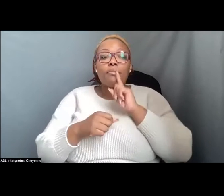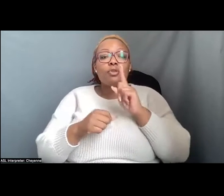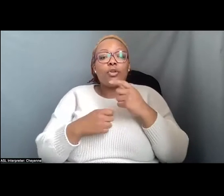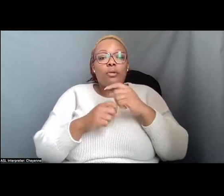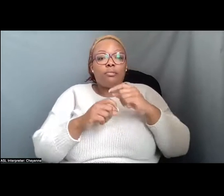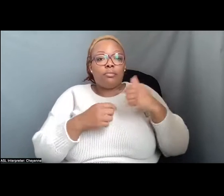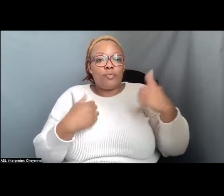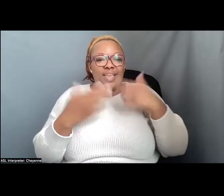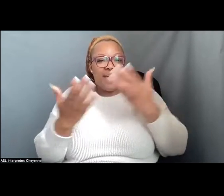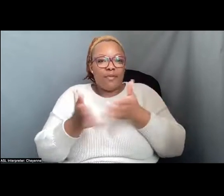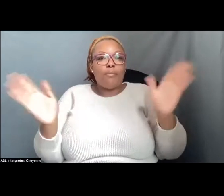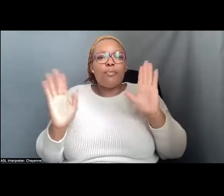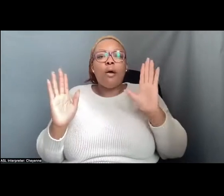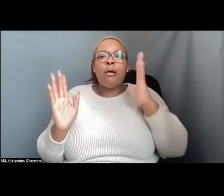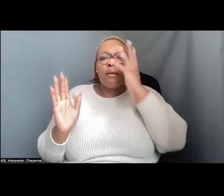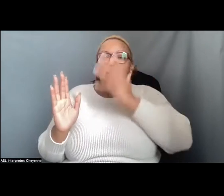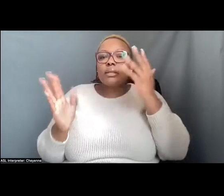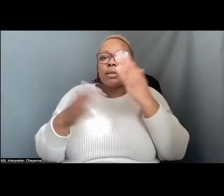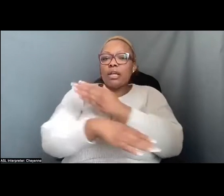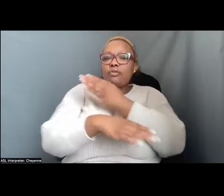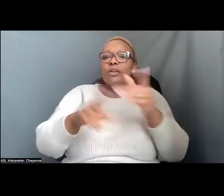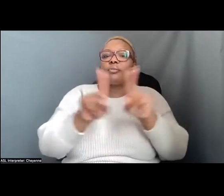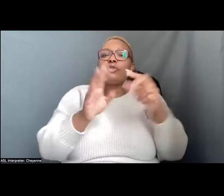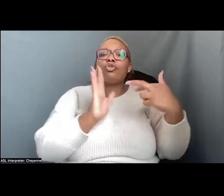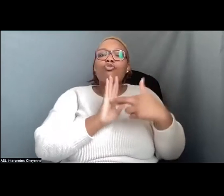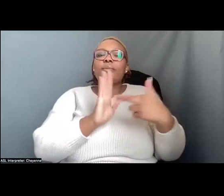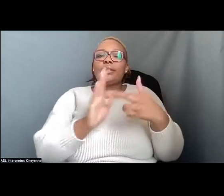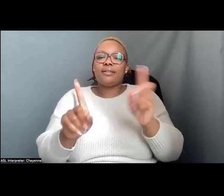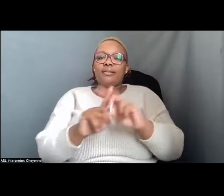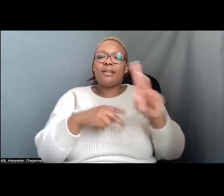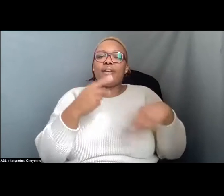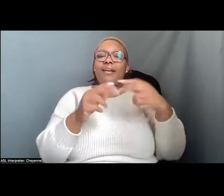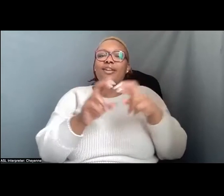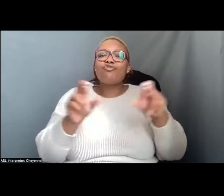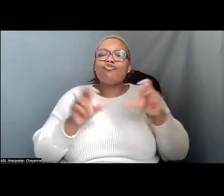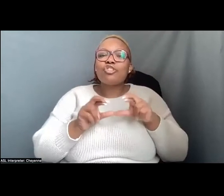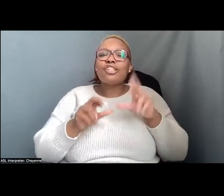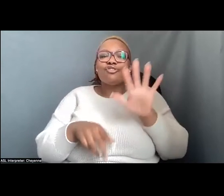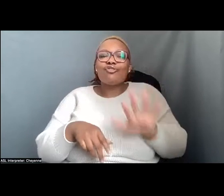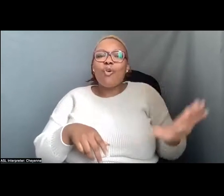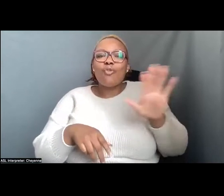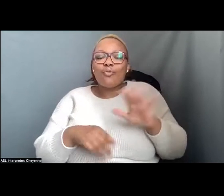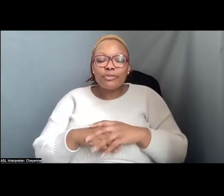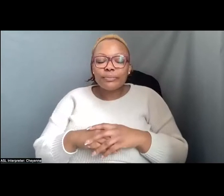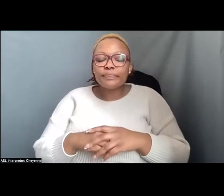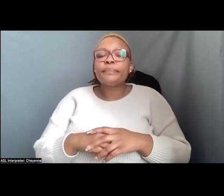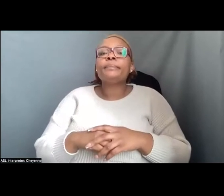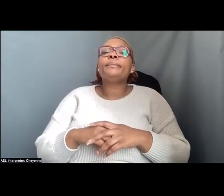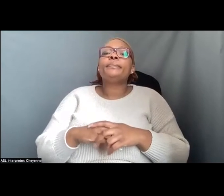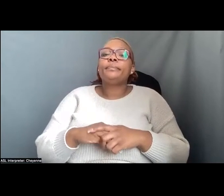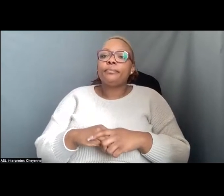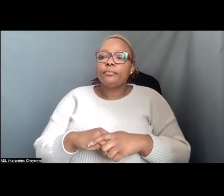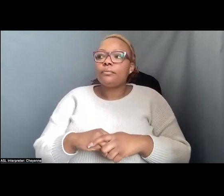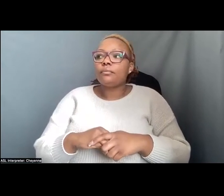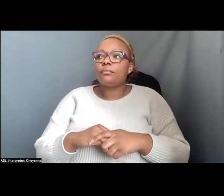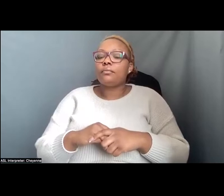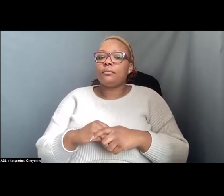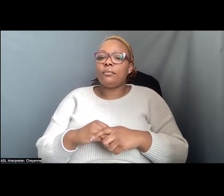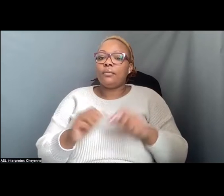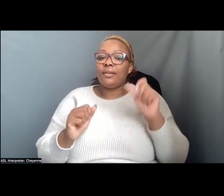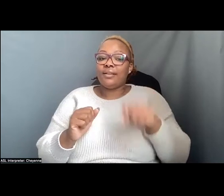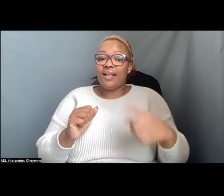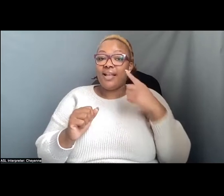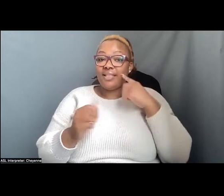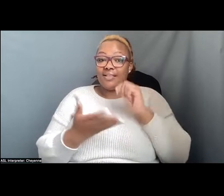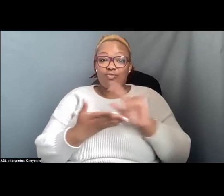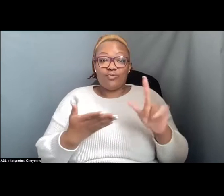But want to have not only a broad aesthetic range but a broad range of different regions.